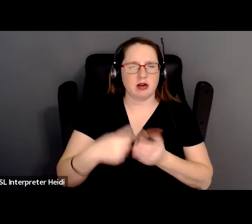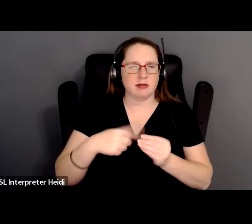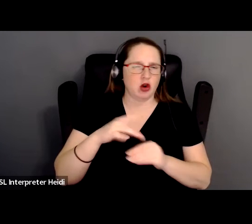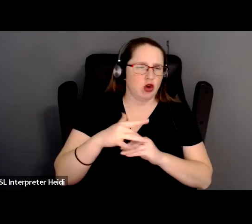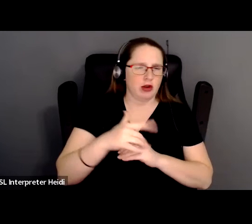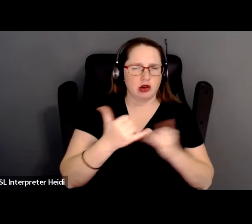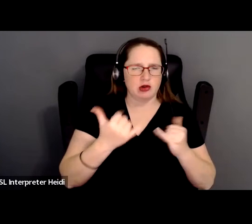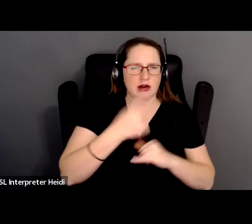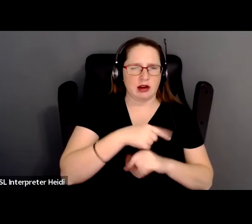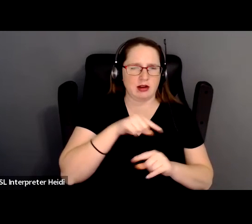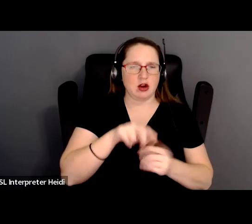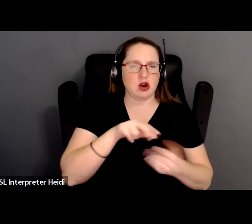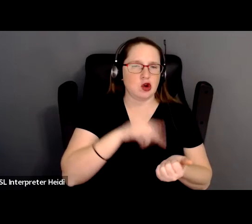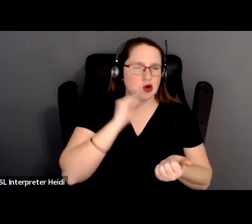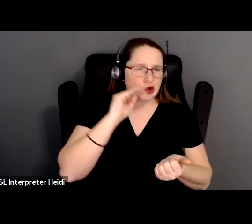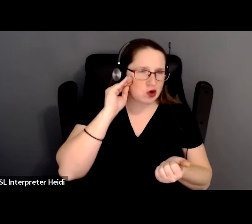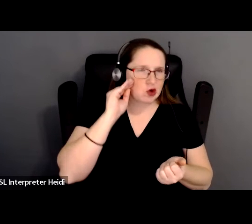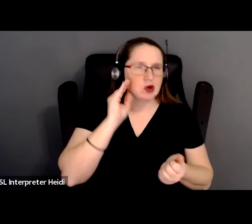and that is nursing homes or psychiatric facilities.